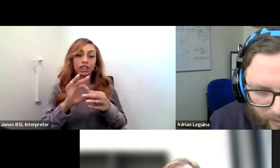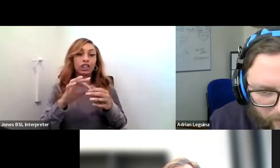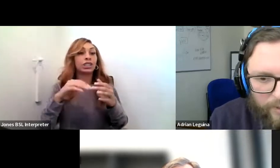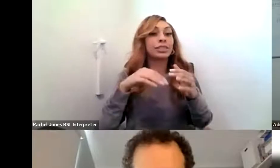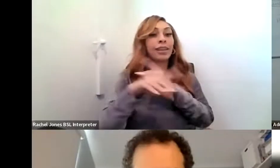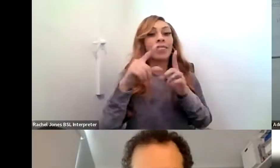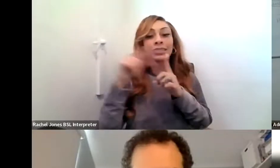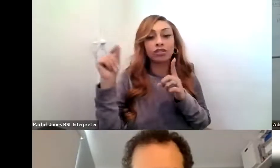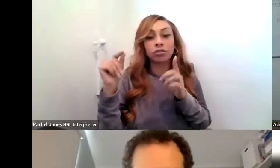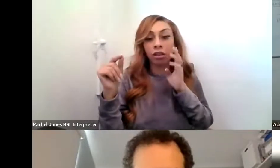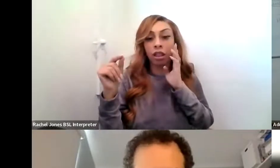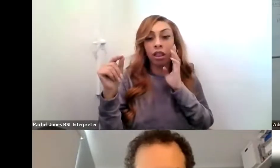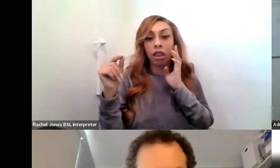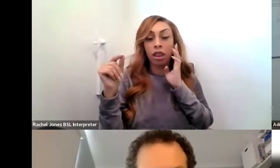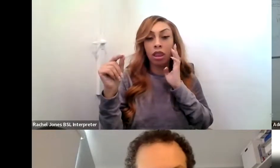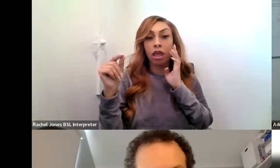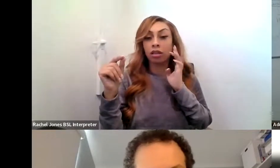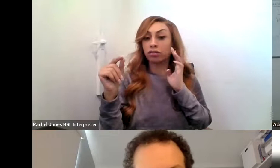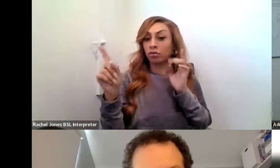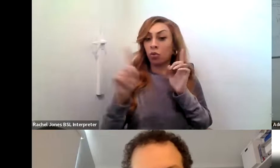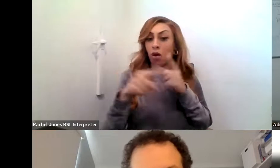what they would like to see,